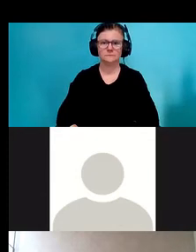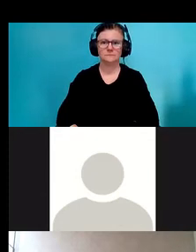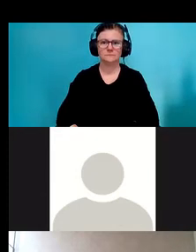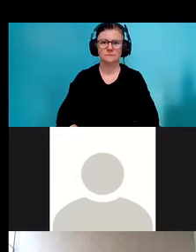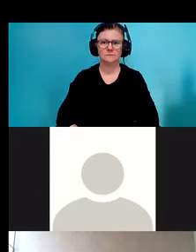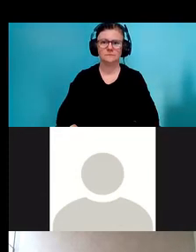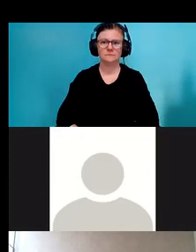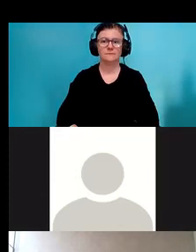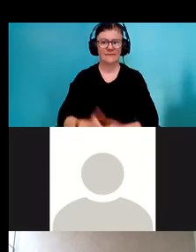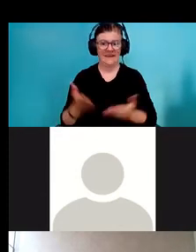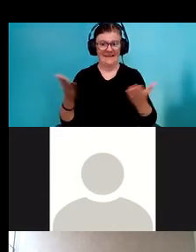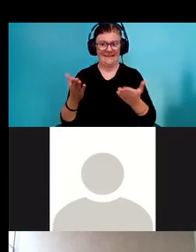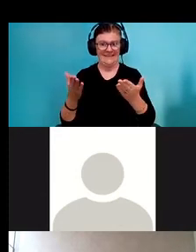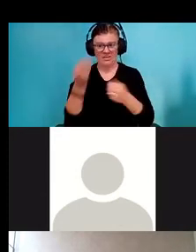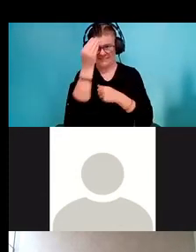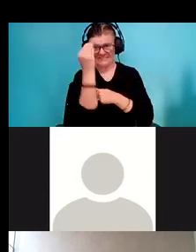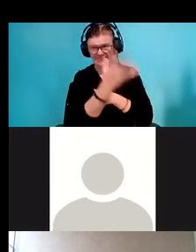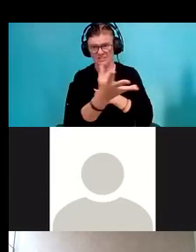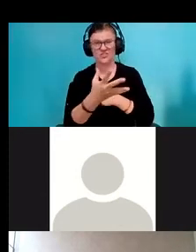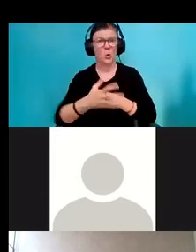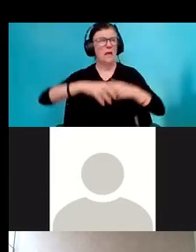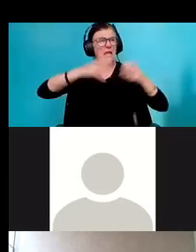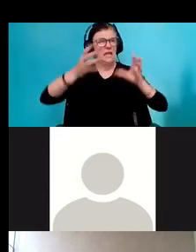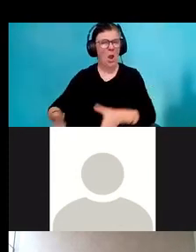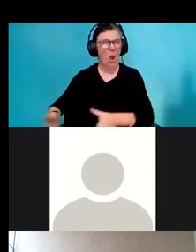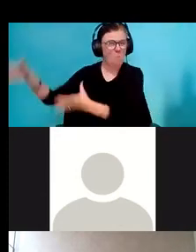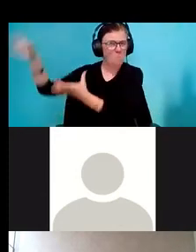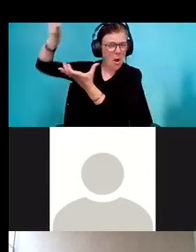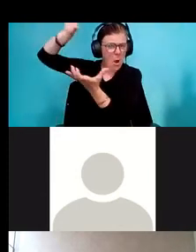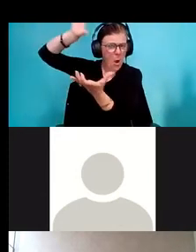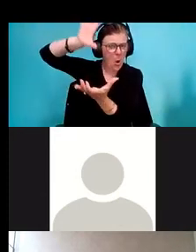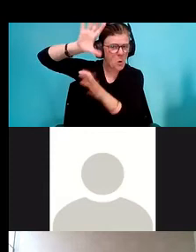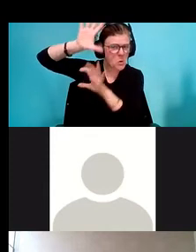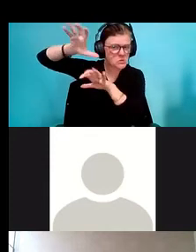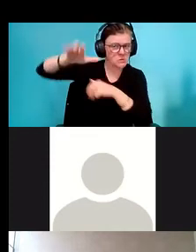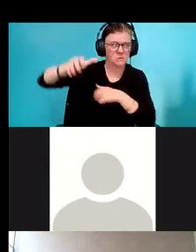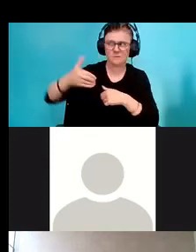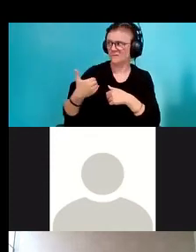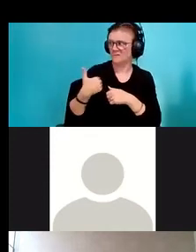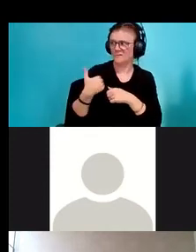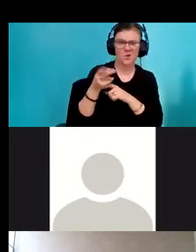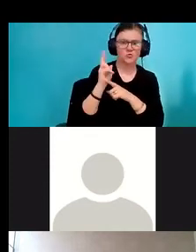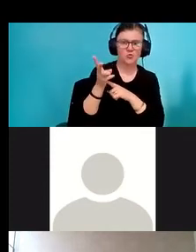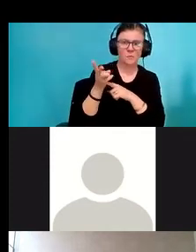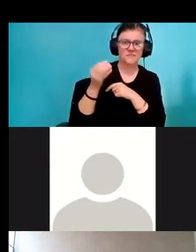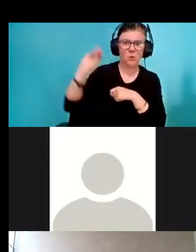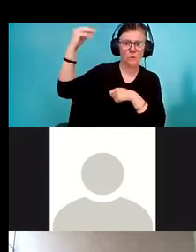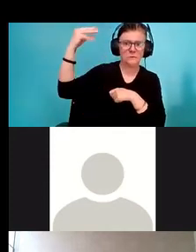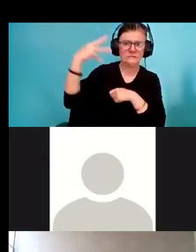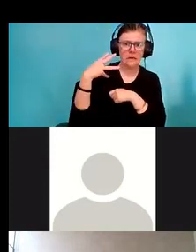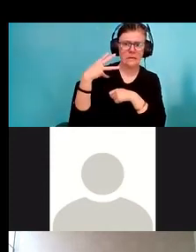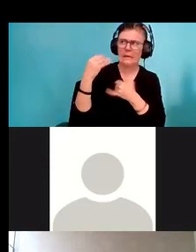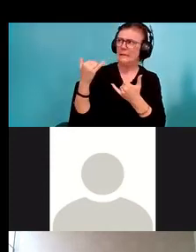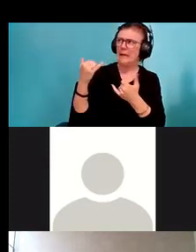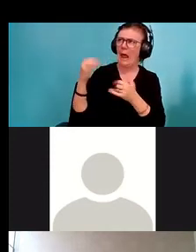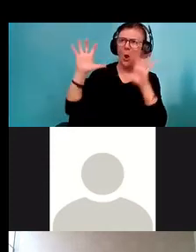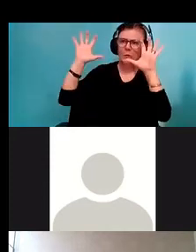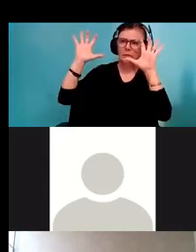up storming here where I live. It was sunny and warm in a couple of moments ago. So if I very suddenly drop off, I'll